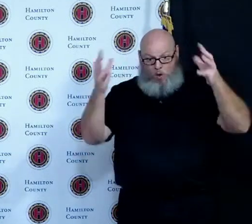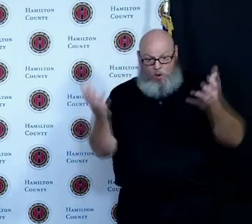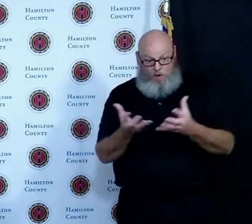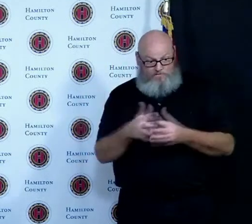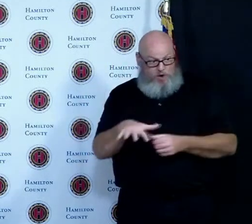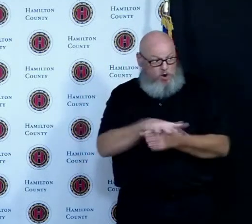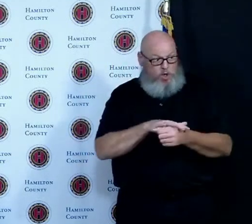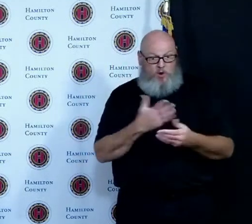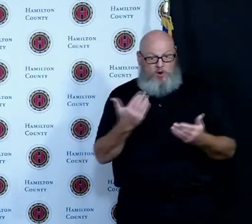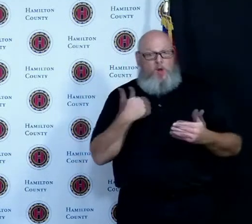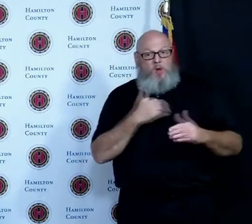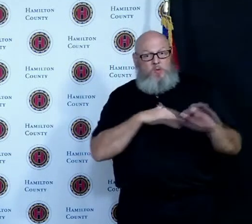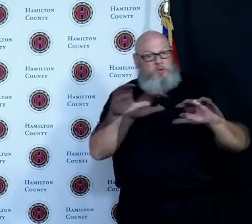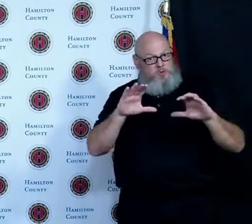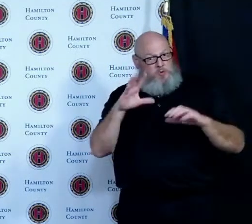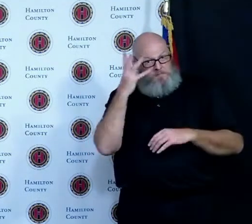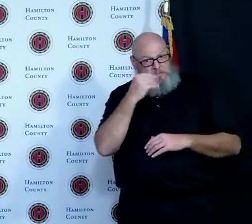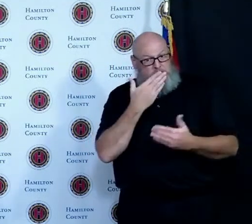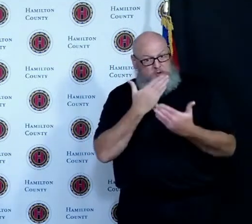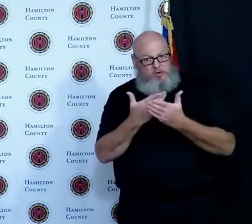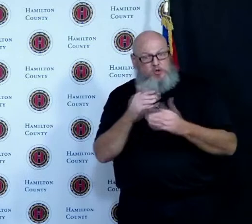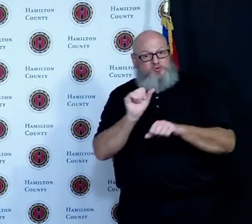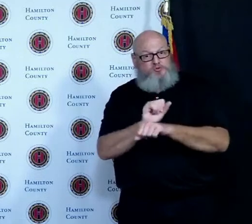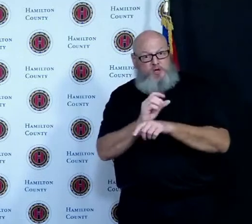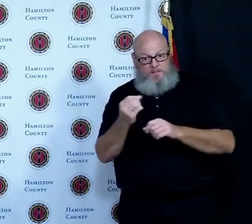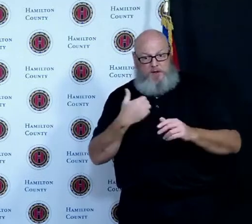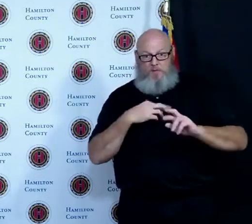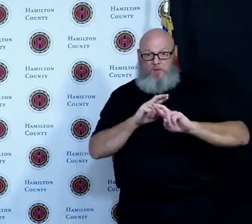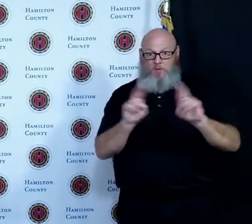that we'll see more vaccine in our community and will continue to make an impact on this pandemic